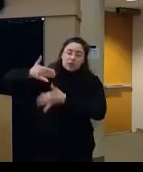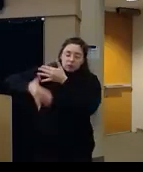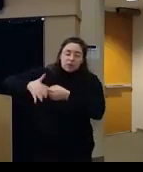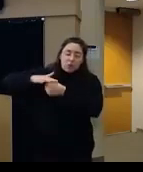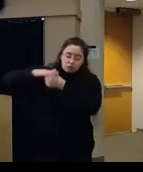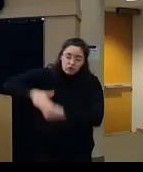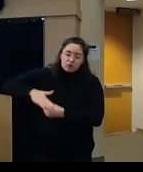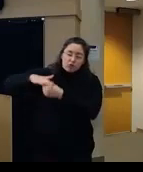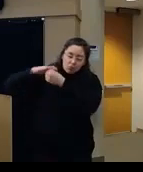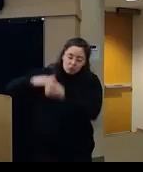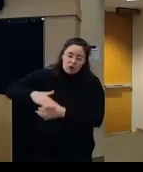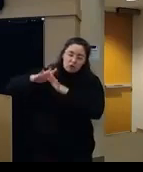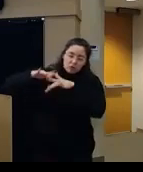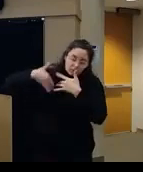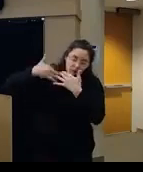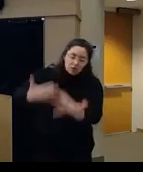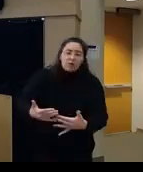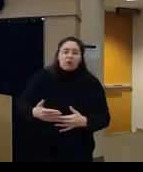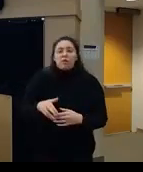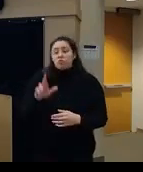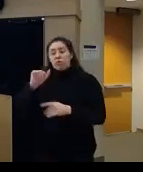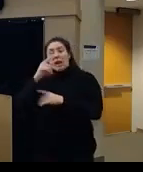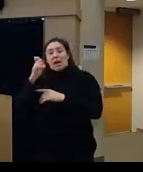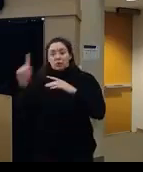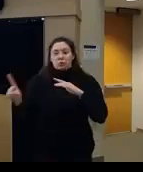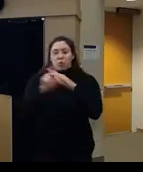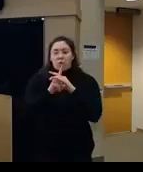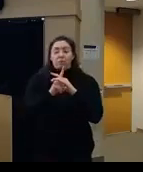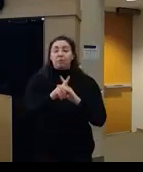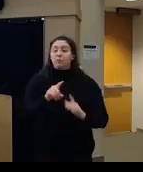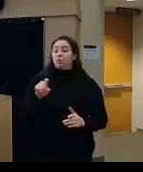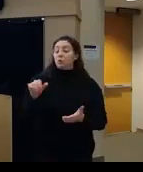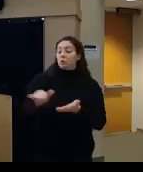sitting on this rage that could explode at any minute in New York where I'm from there was a